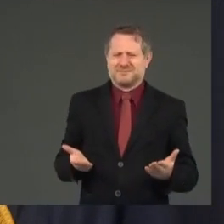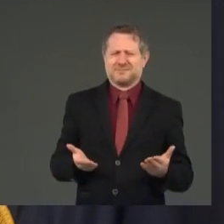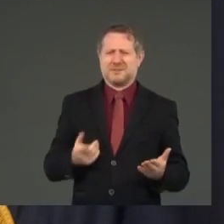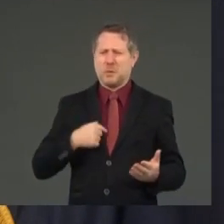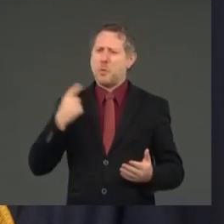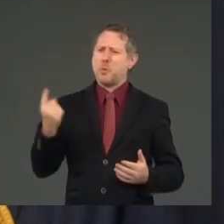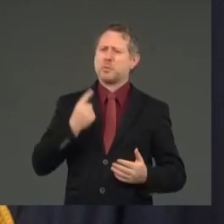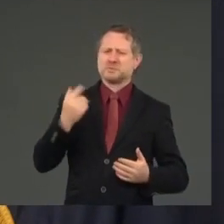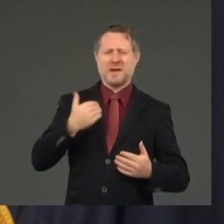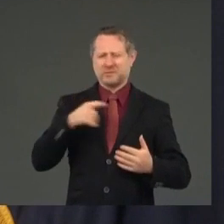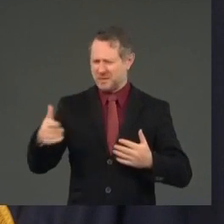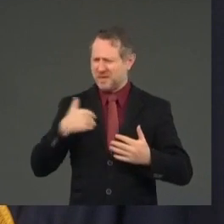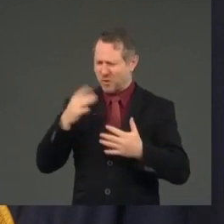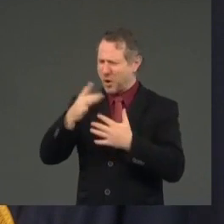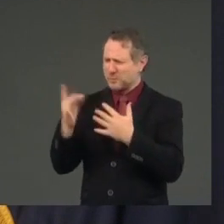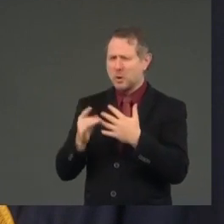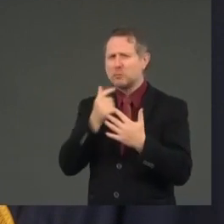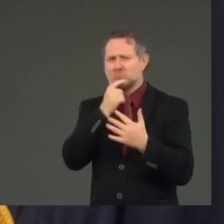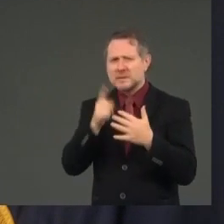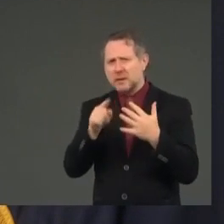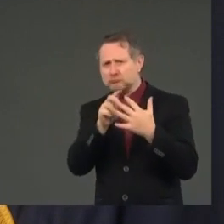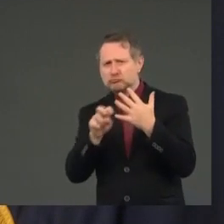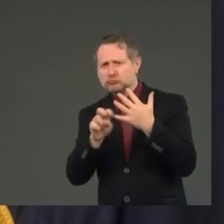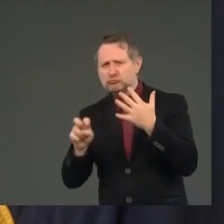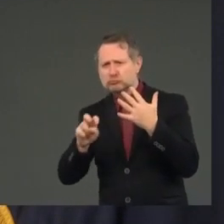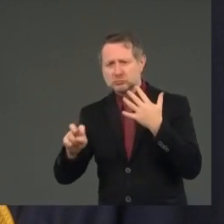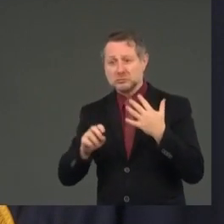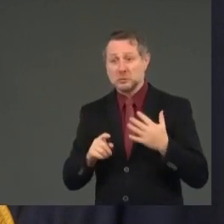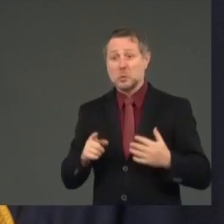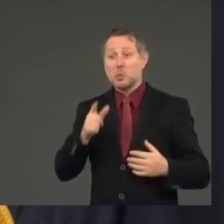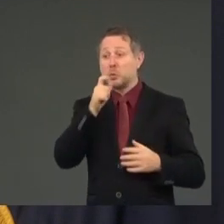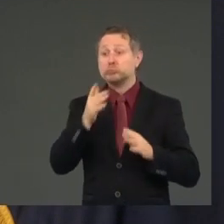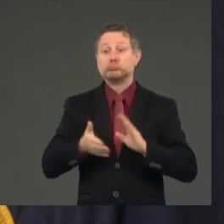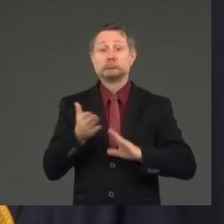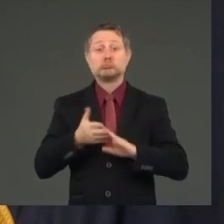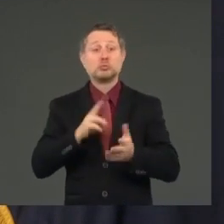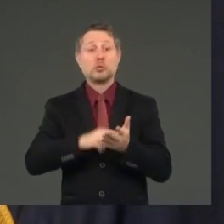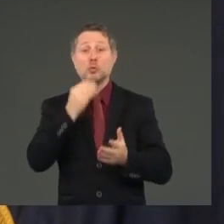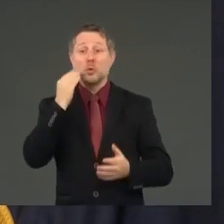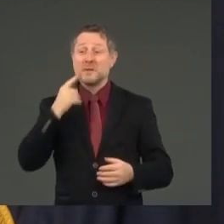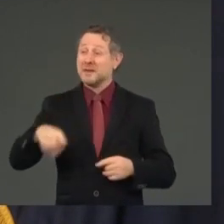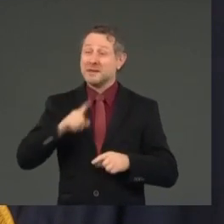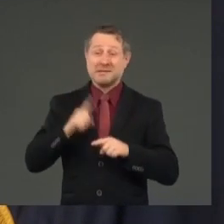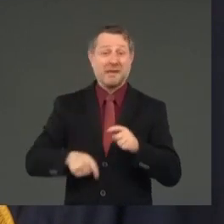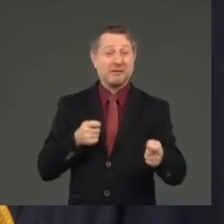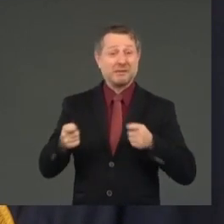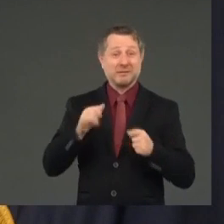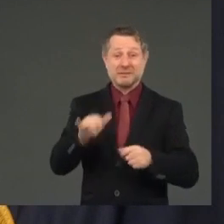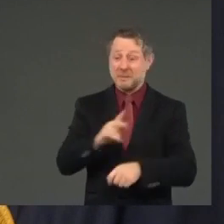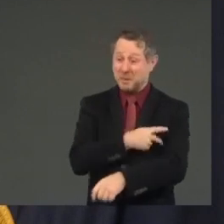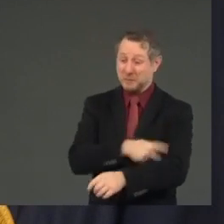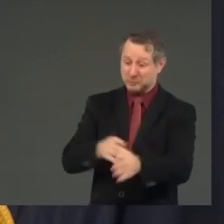FOR? WHY WOULD A NURSING HOME OPERATOR DO THAT? WHY?